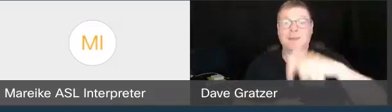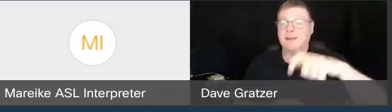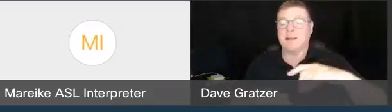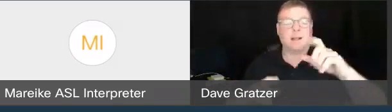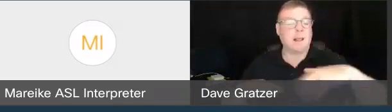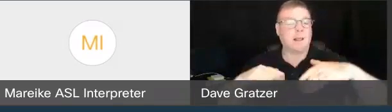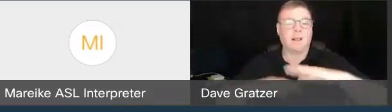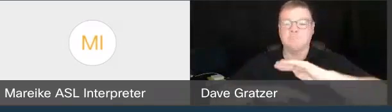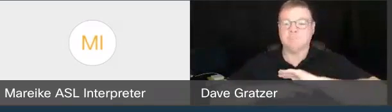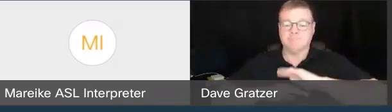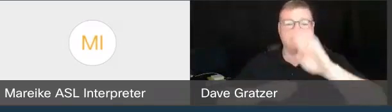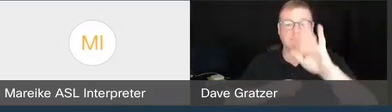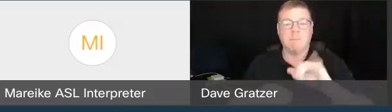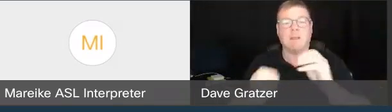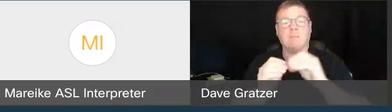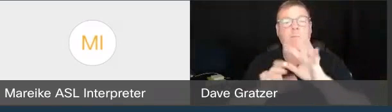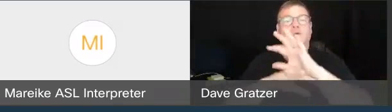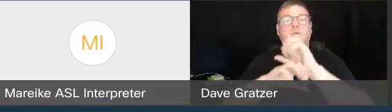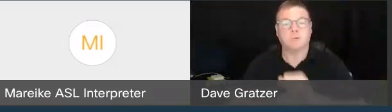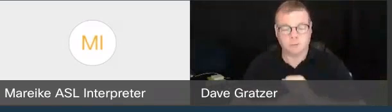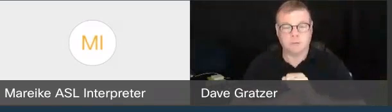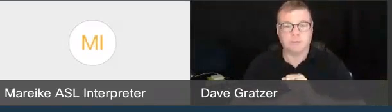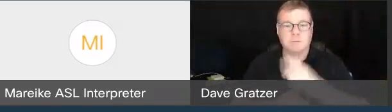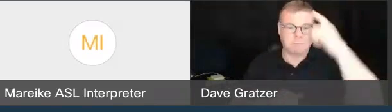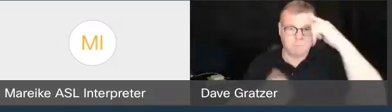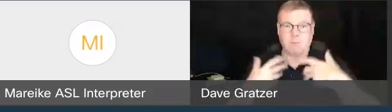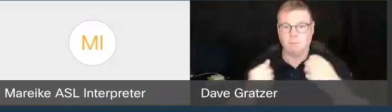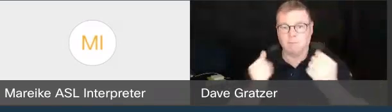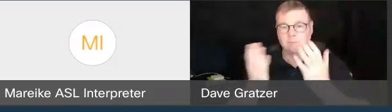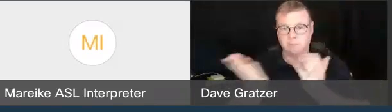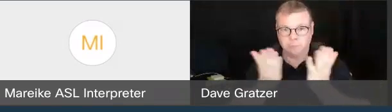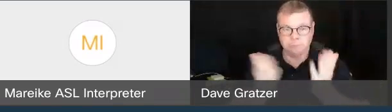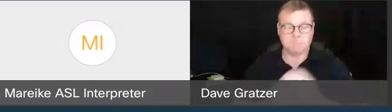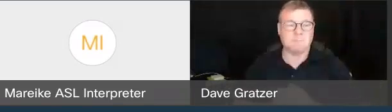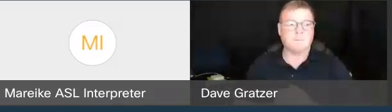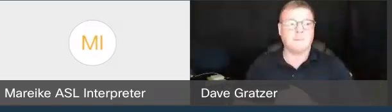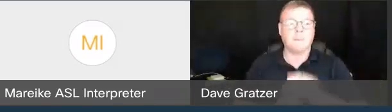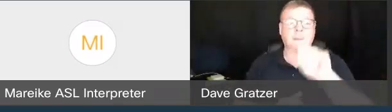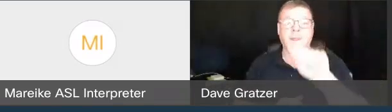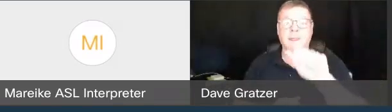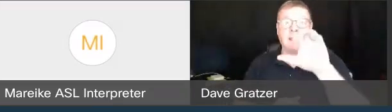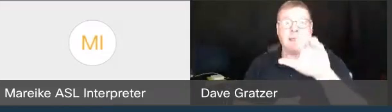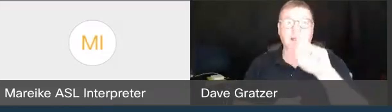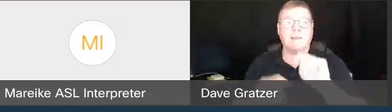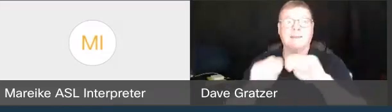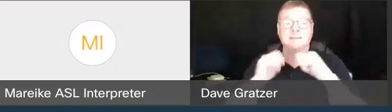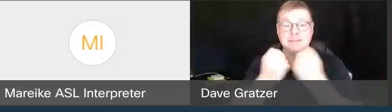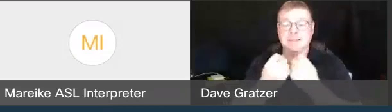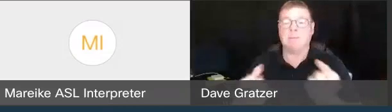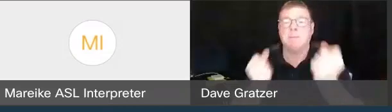met by more traditional mental health services. So an ACT team is a multi-disciplinary team